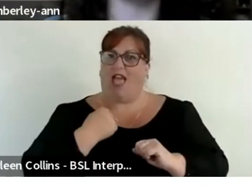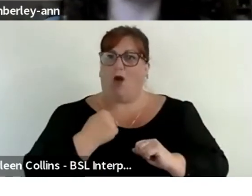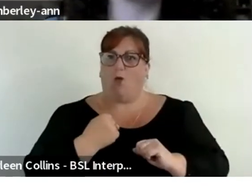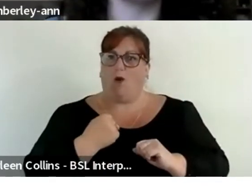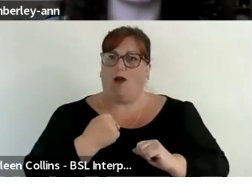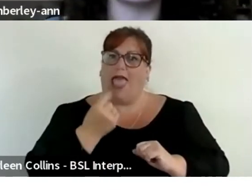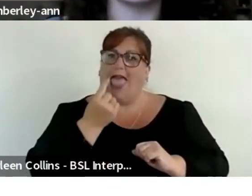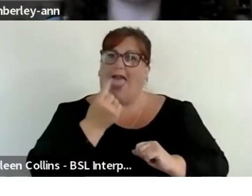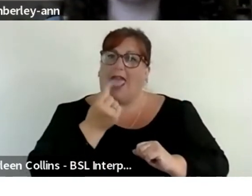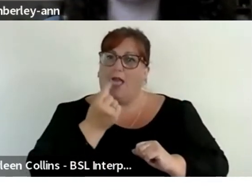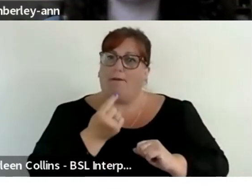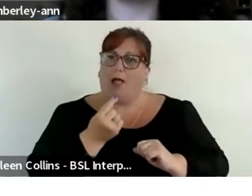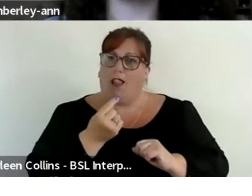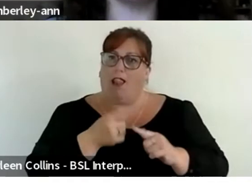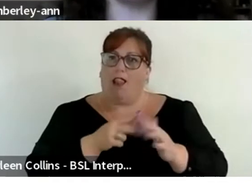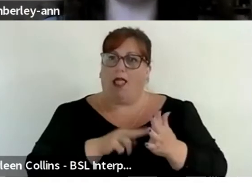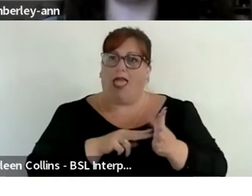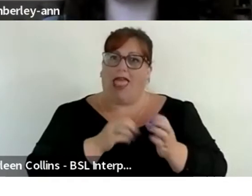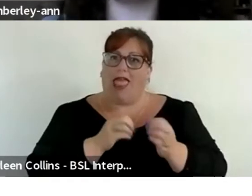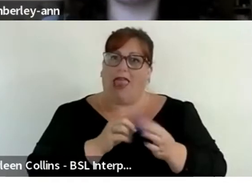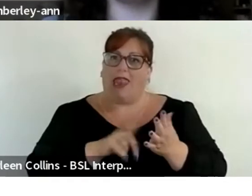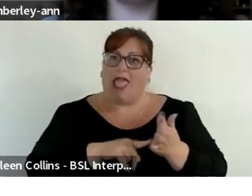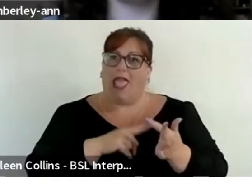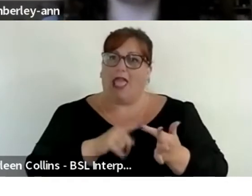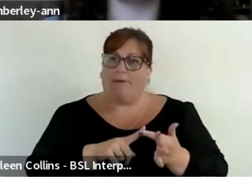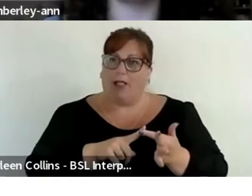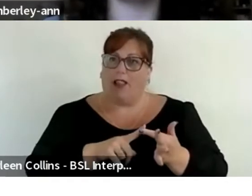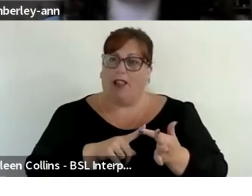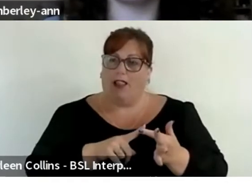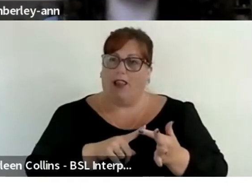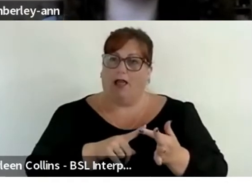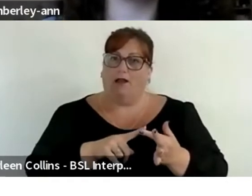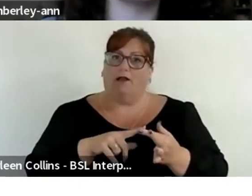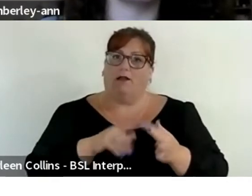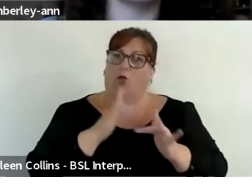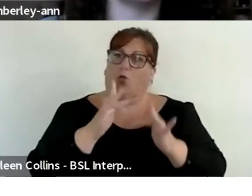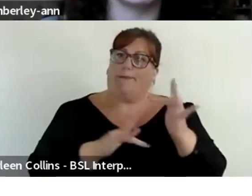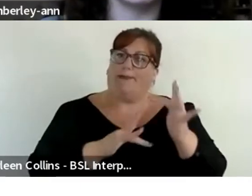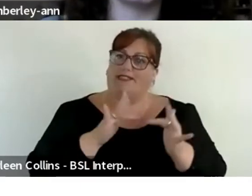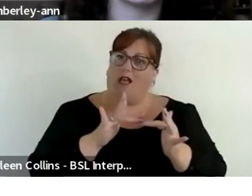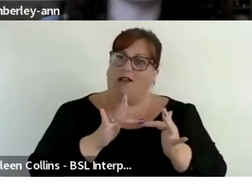Open to all colleagues. It provides a bit more information about disability means.